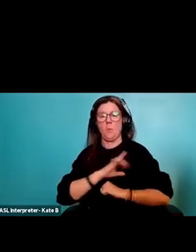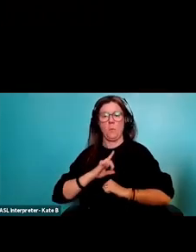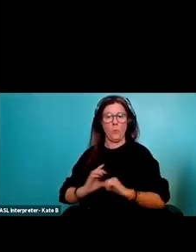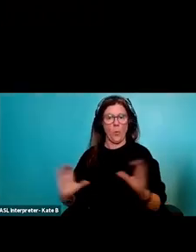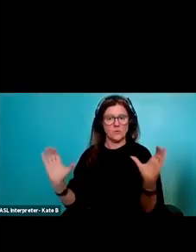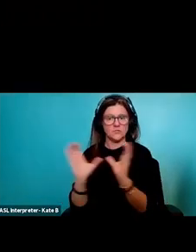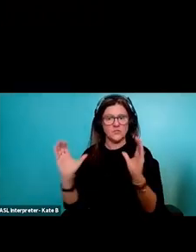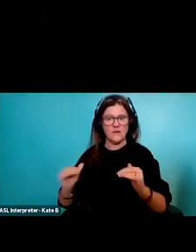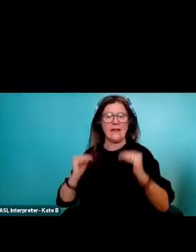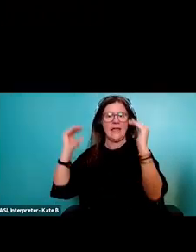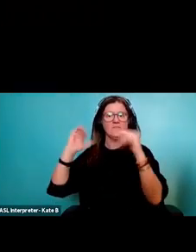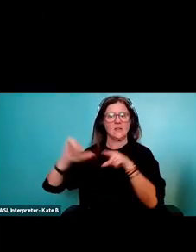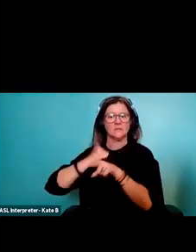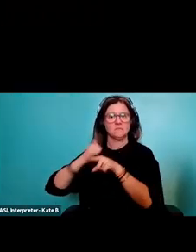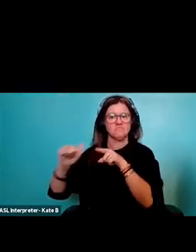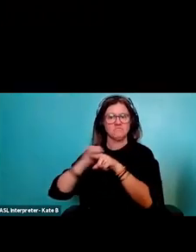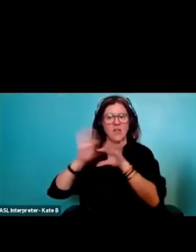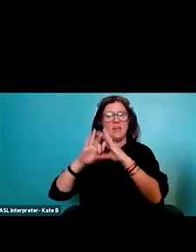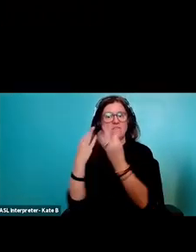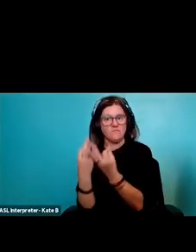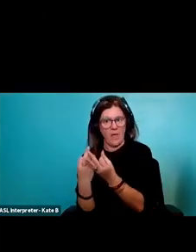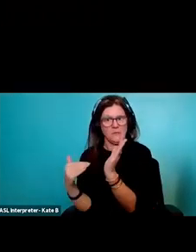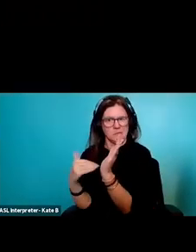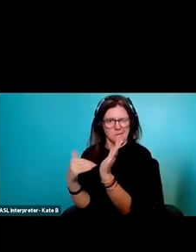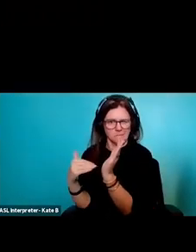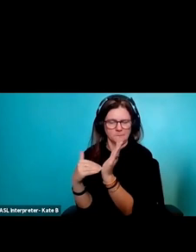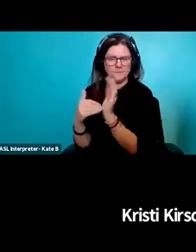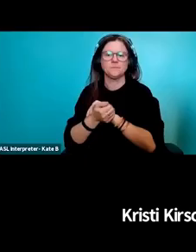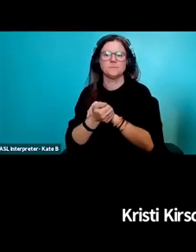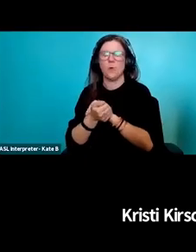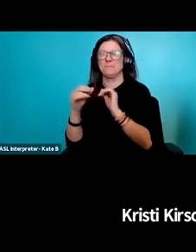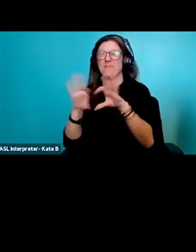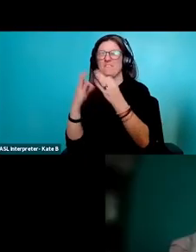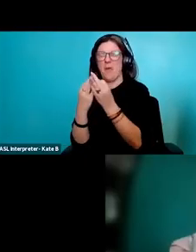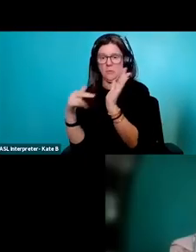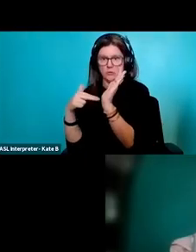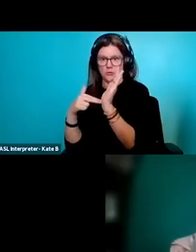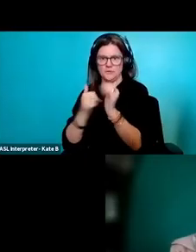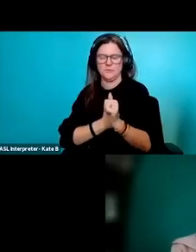advanced practice family nurse practitioner and she brings extensive professional nursing